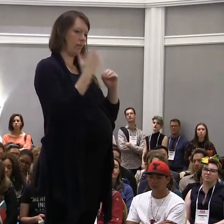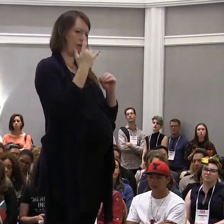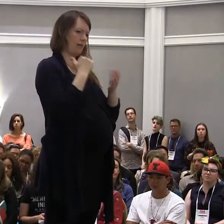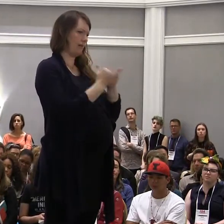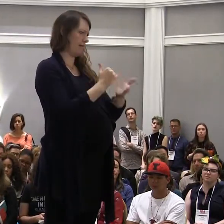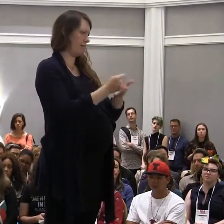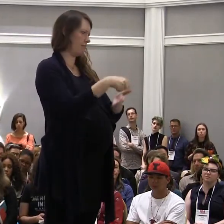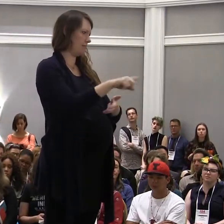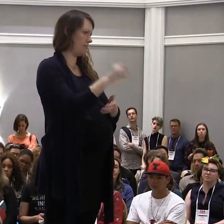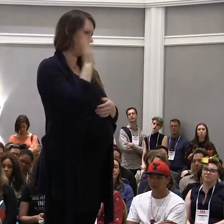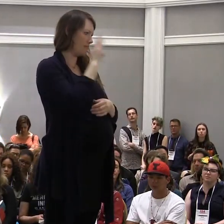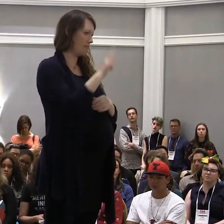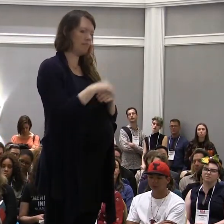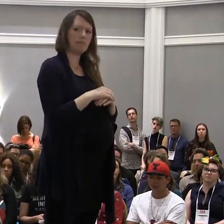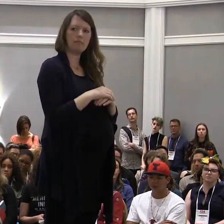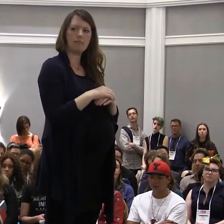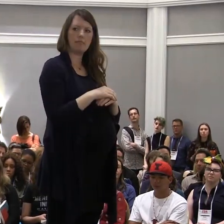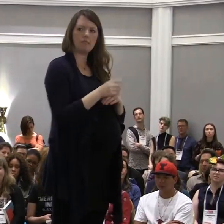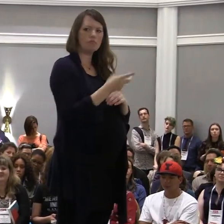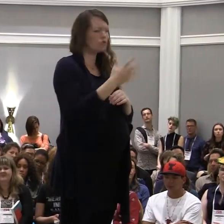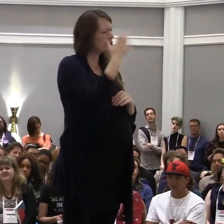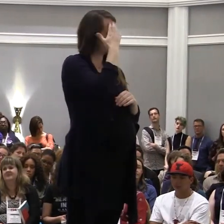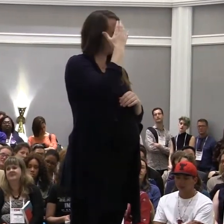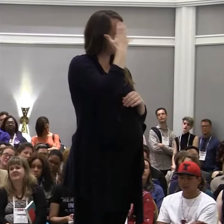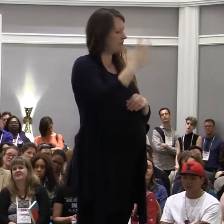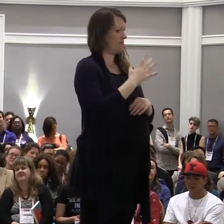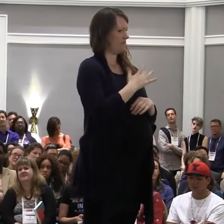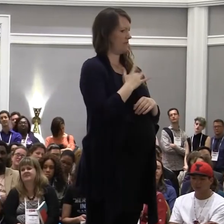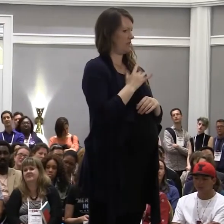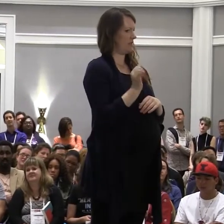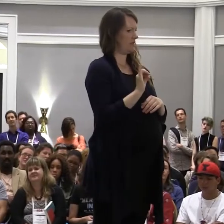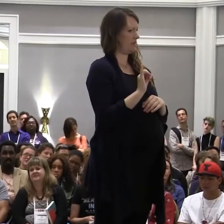Do you all know what it feels like when you are building community,